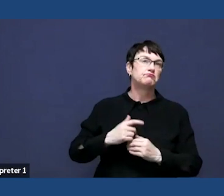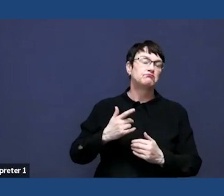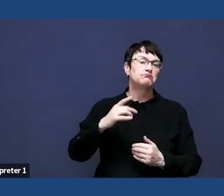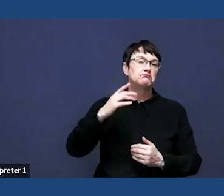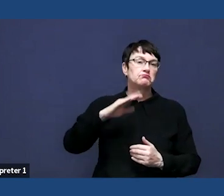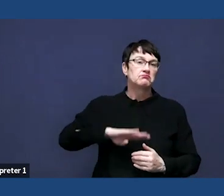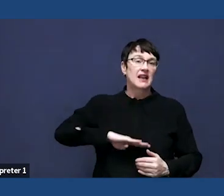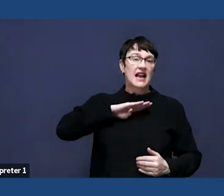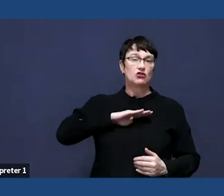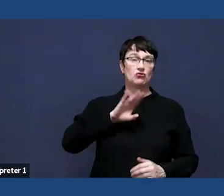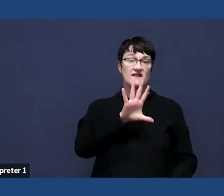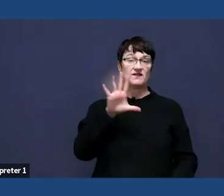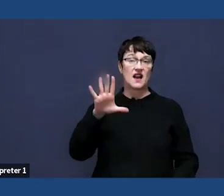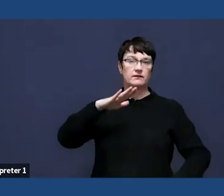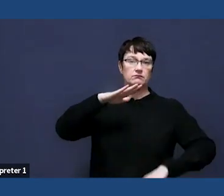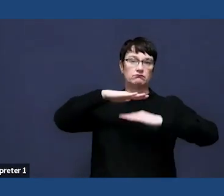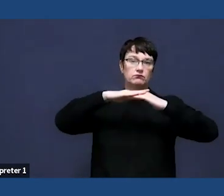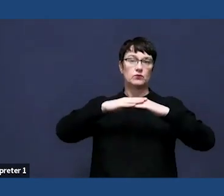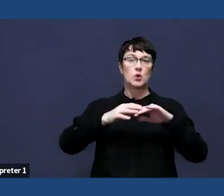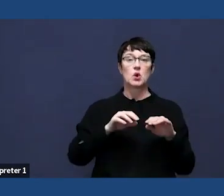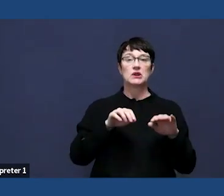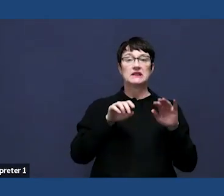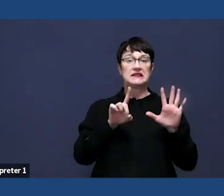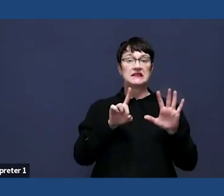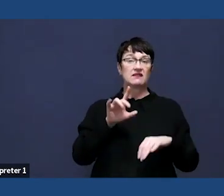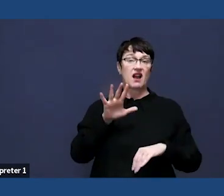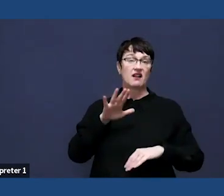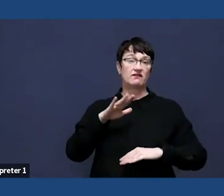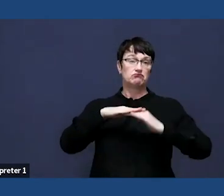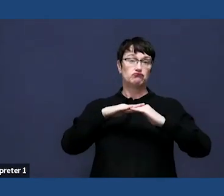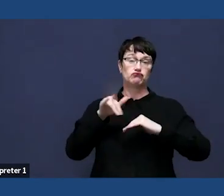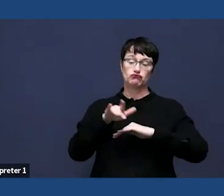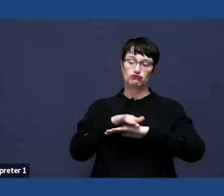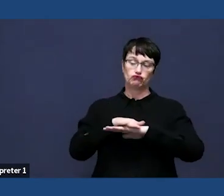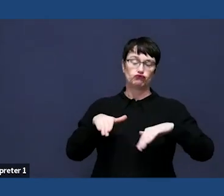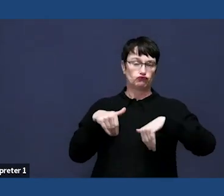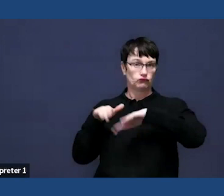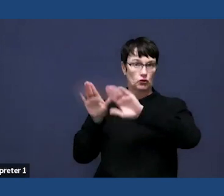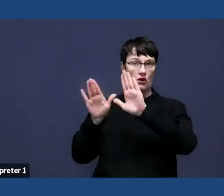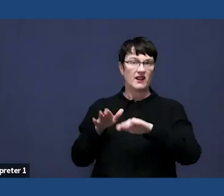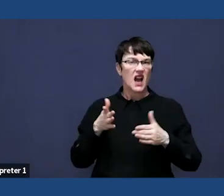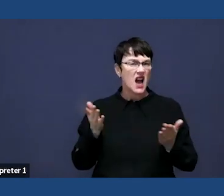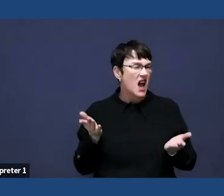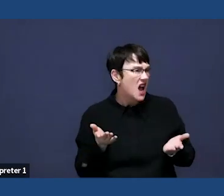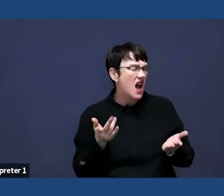But far too often companies are not equipped to meet their needs or they're overlooking them.